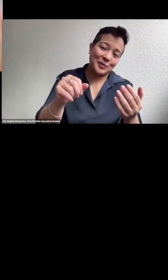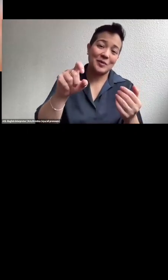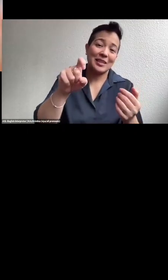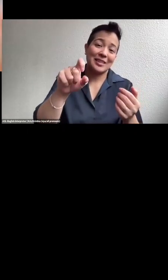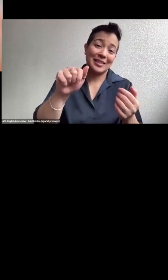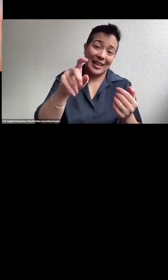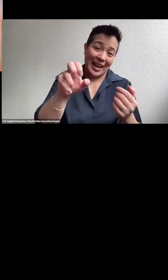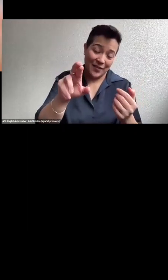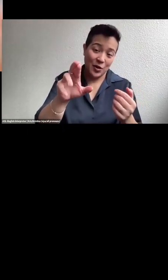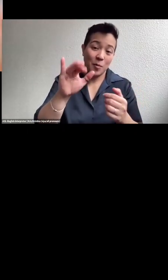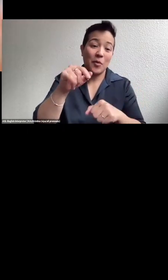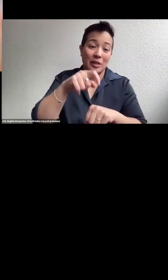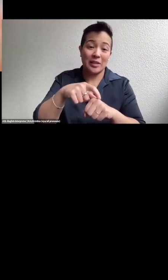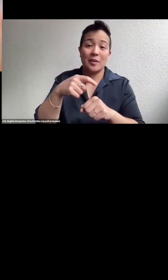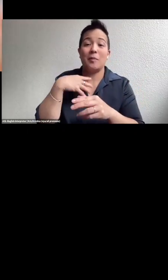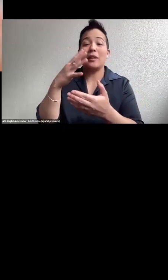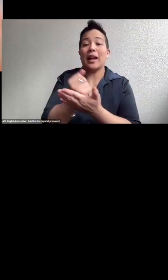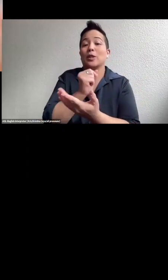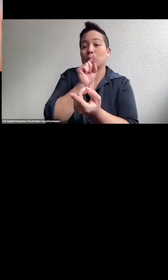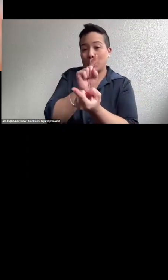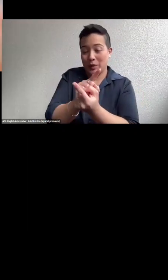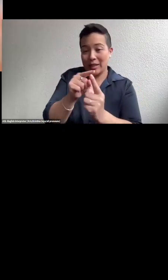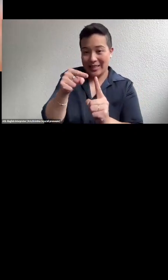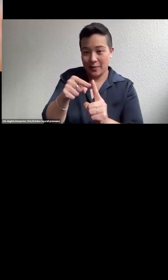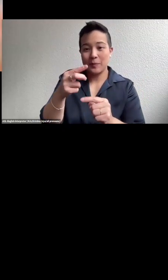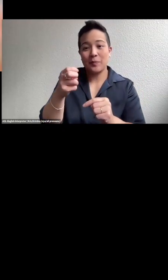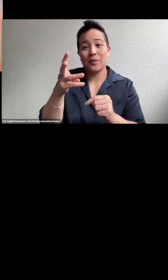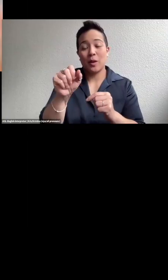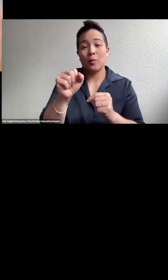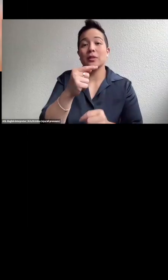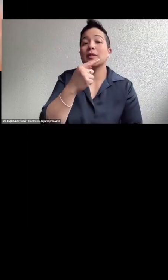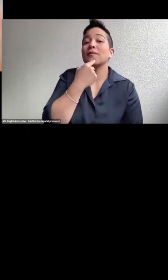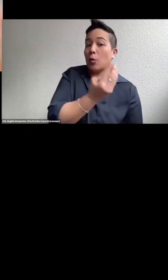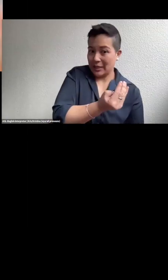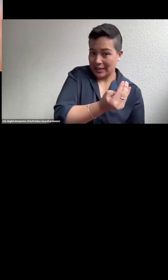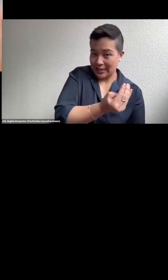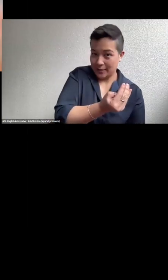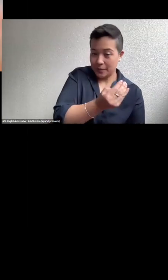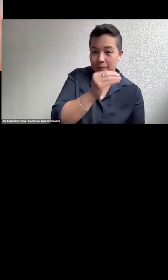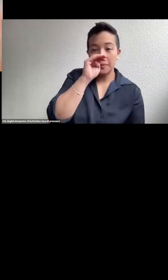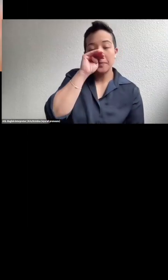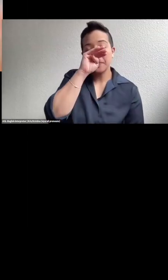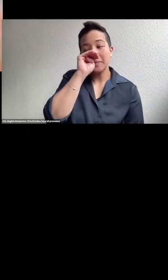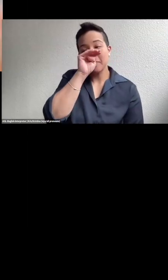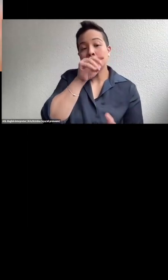the time I got to meet him, he was 14. Um, and, uh,